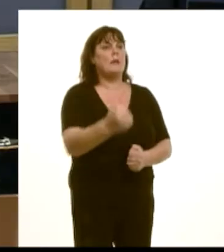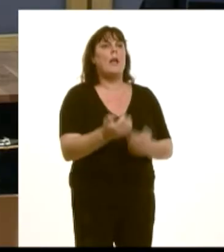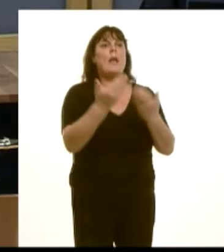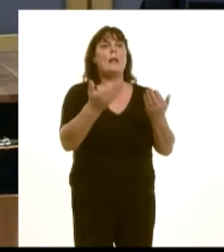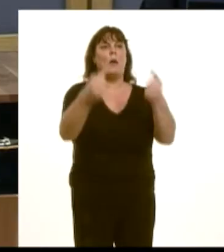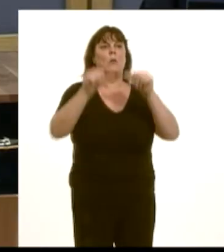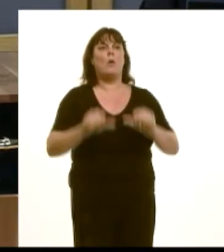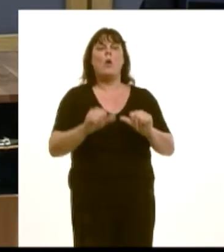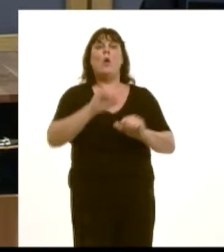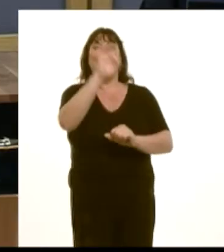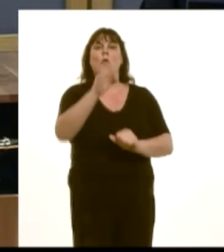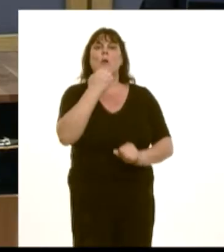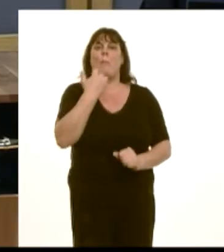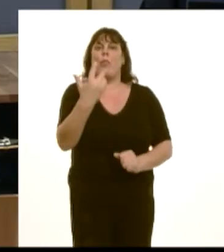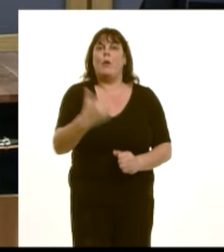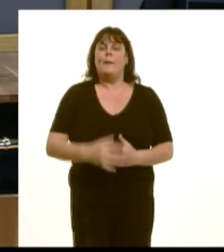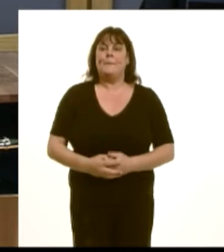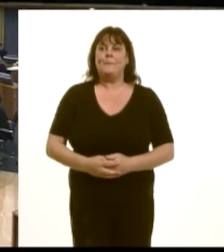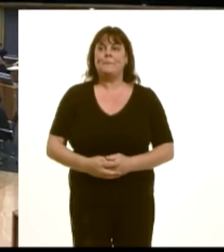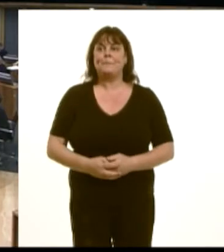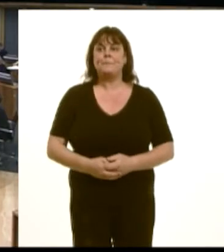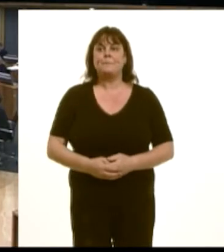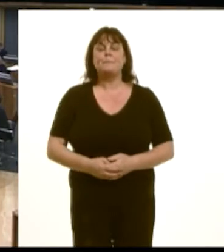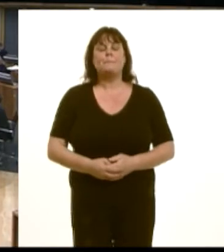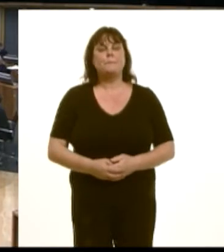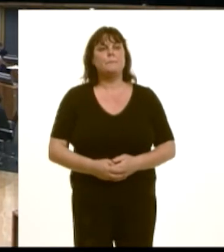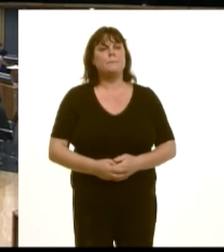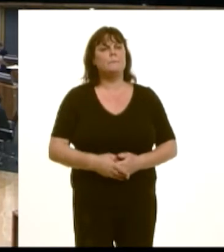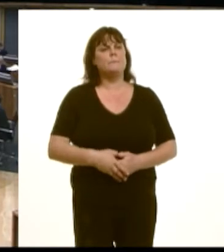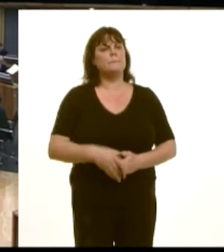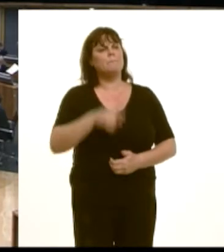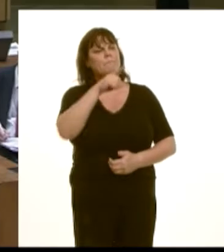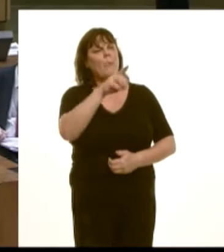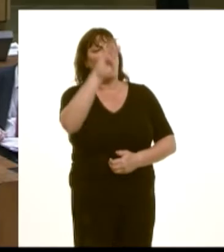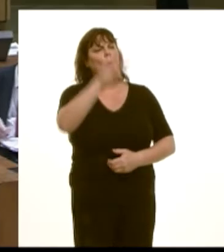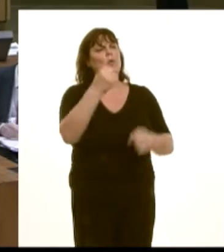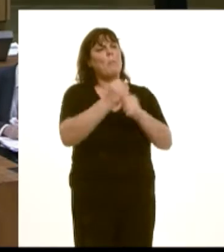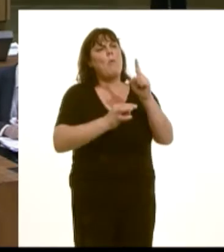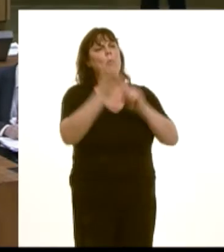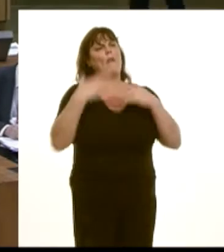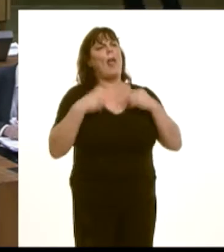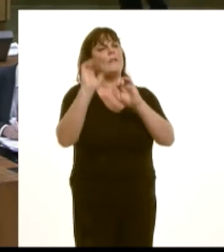is question 3 from David Rees. David Rees: 3. Will the First Minister make a statement on what the Welsh Government is doing to improve the health service in Wales?